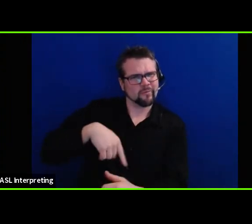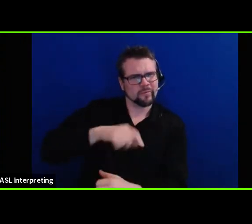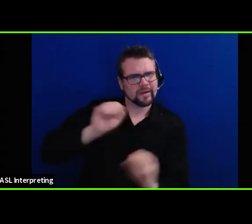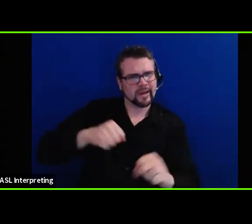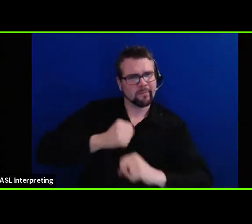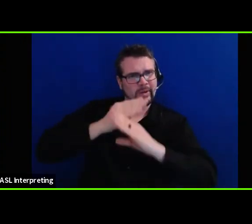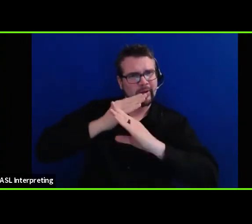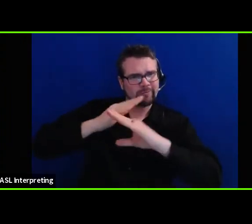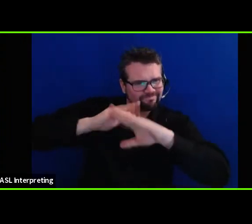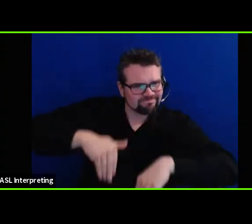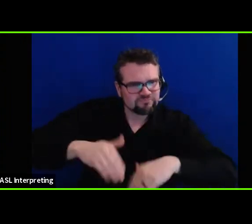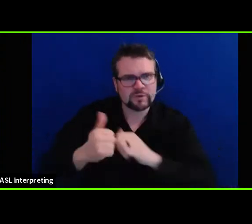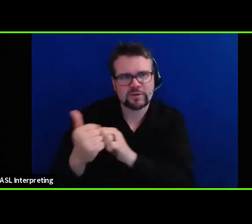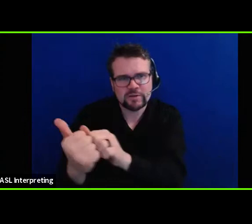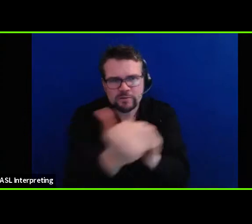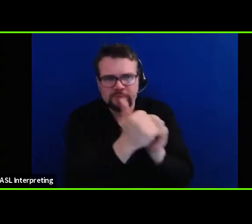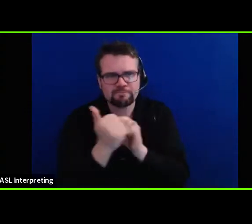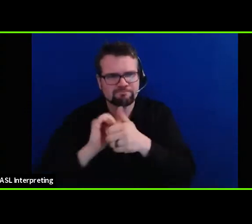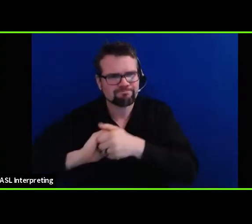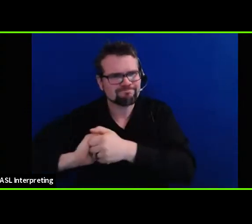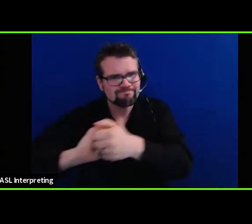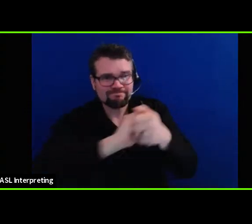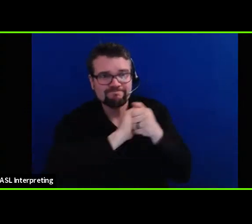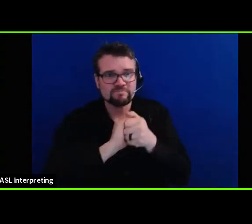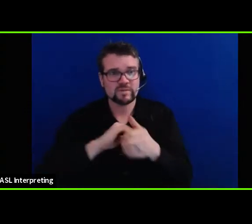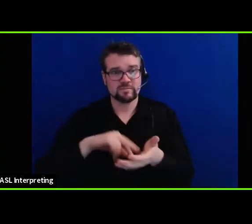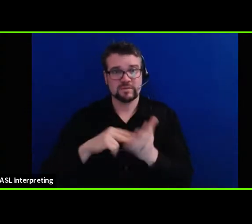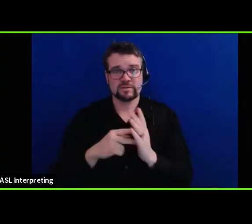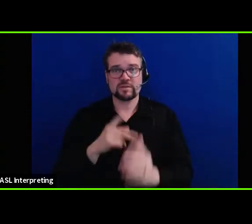TOGETHER, WE CAN INSIST AND ENSURE THAT WE CREATE A CANADA